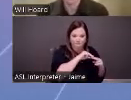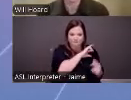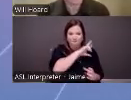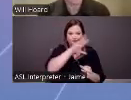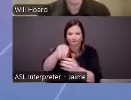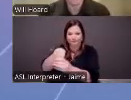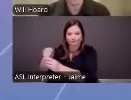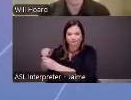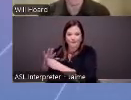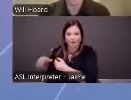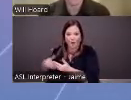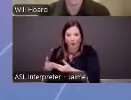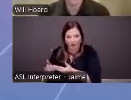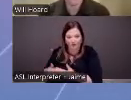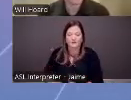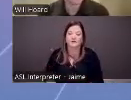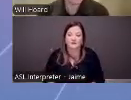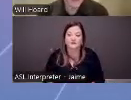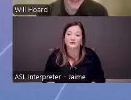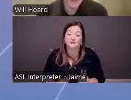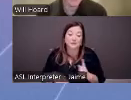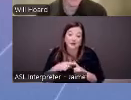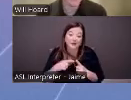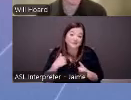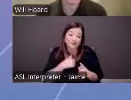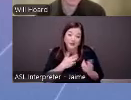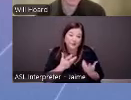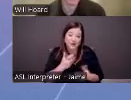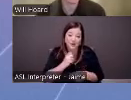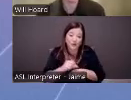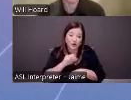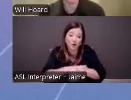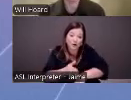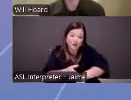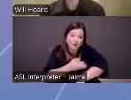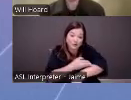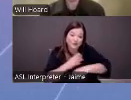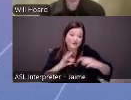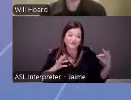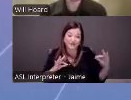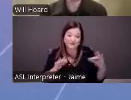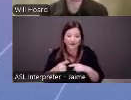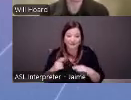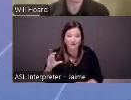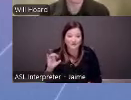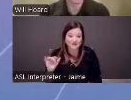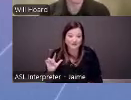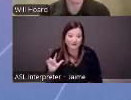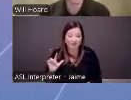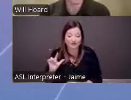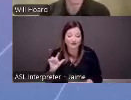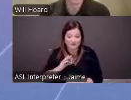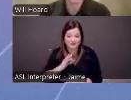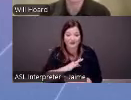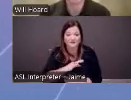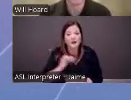On top of that, though, we also want to work on any feedback from CIL staff. We got a little bit of feedback, like Krys mentioned,